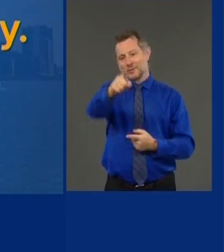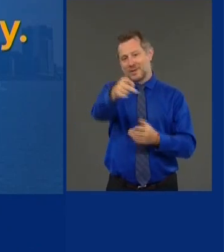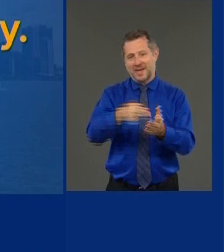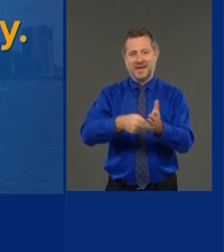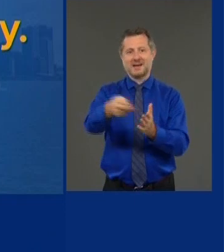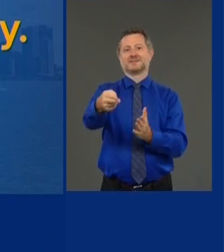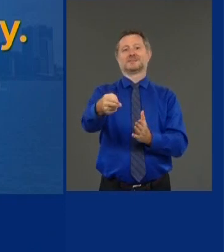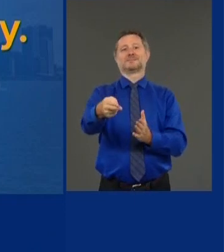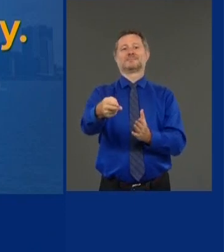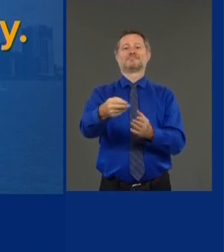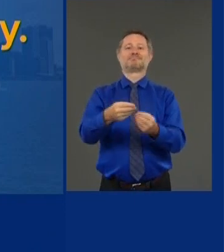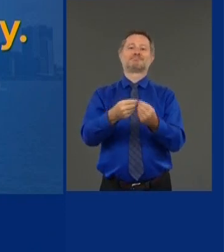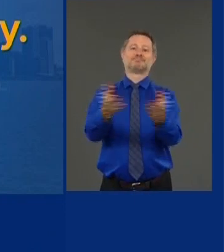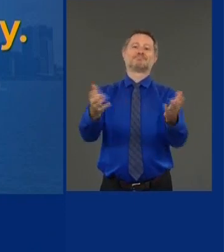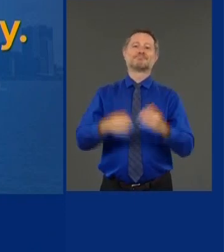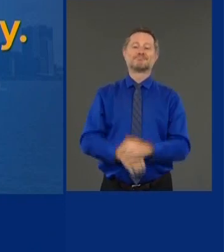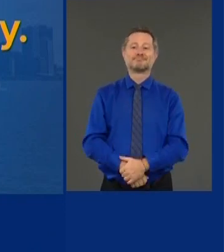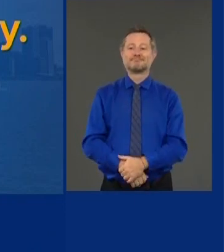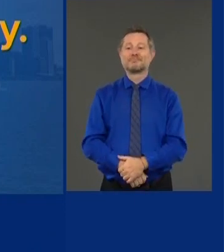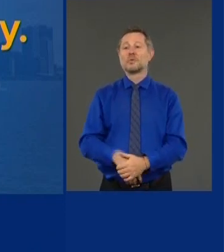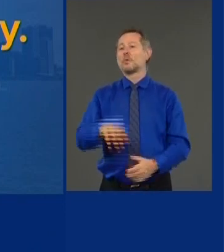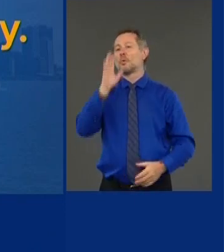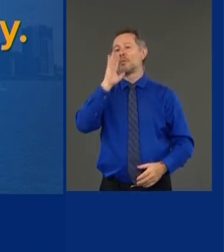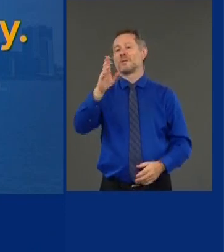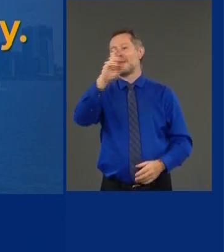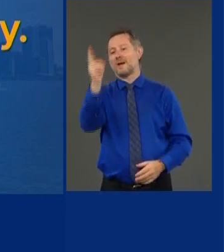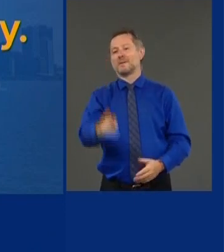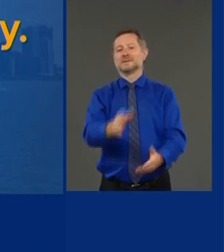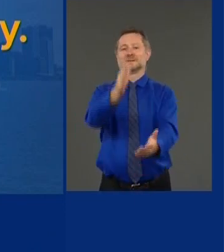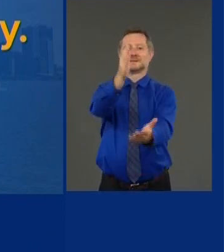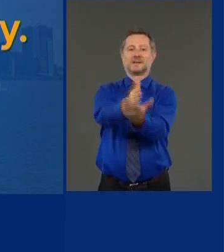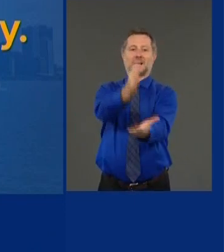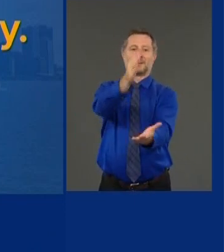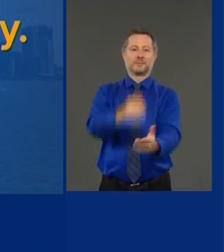IT WILL CONTINUE THIS